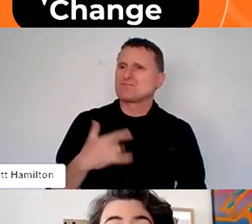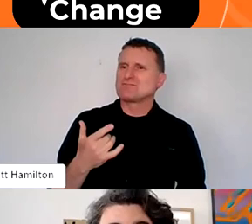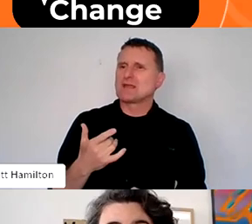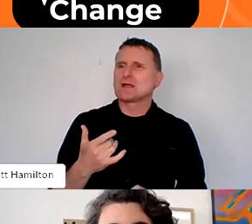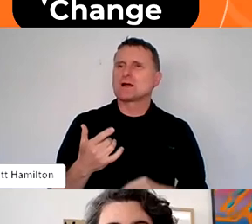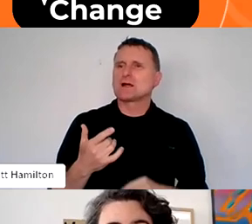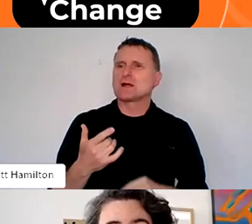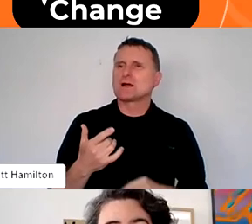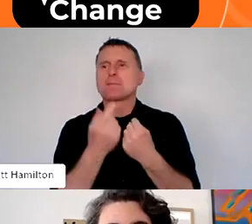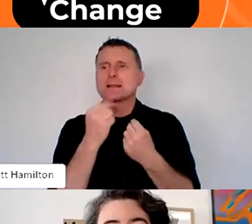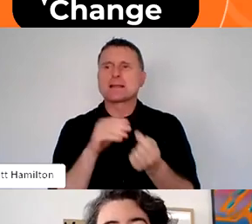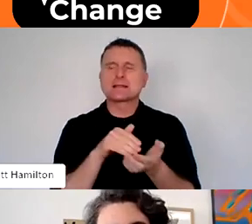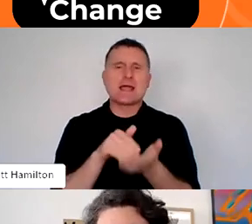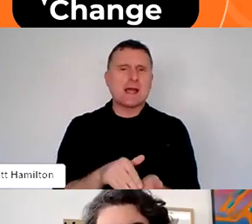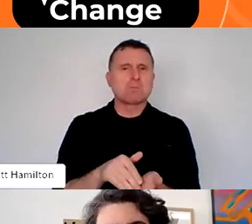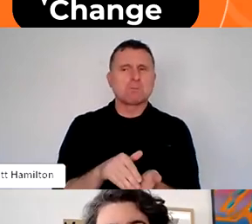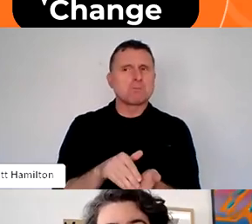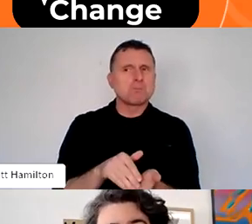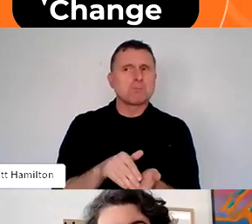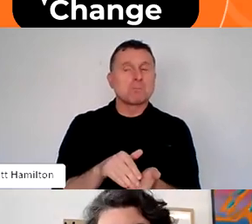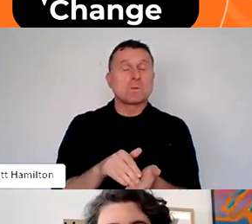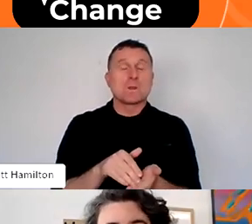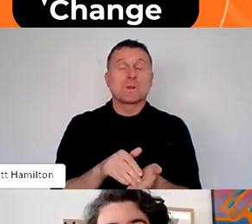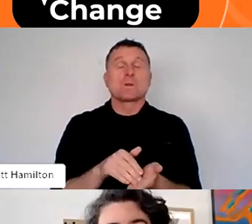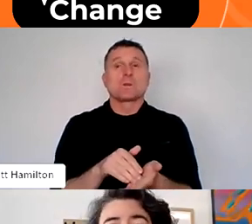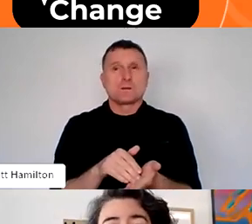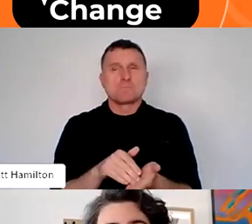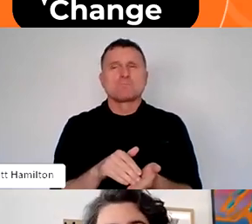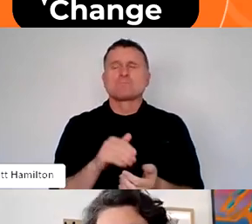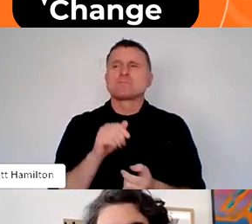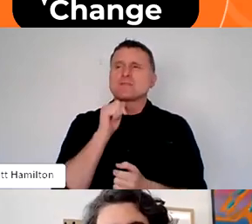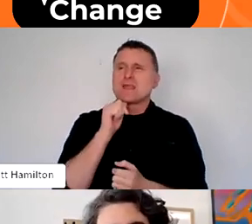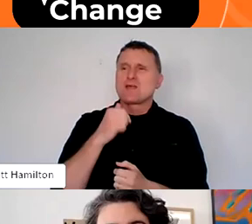serious about putting the views and perspectives and living experience